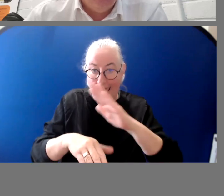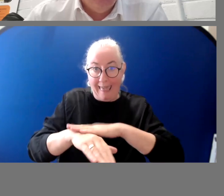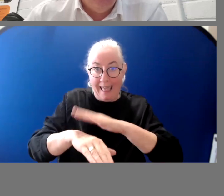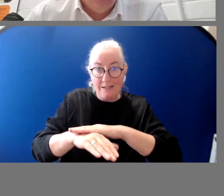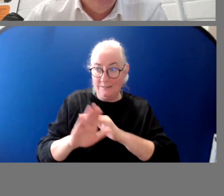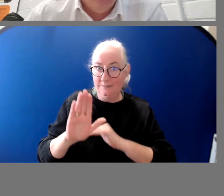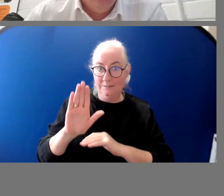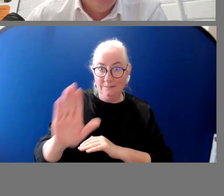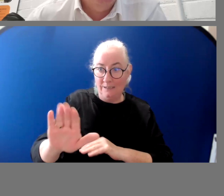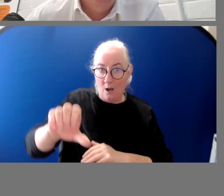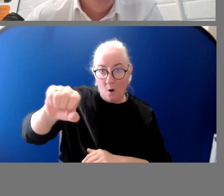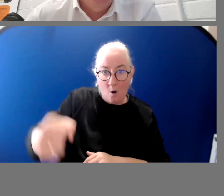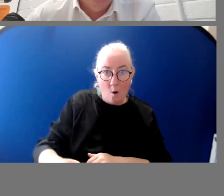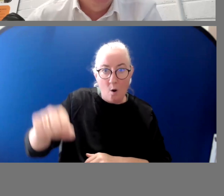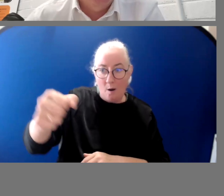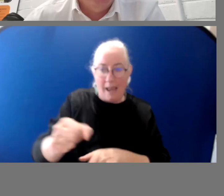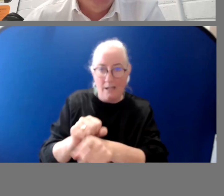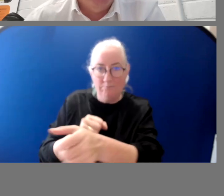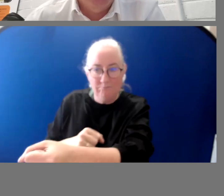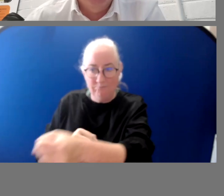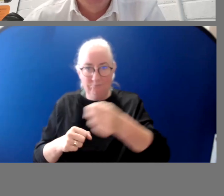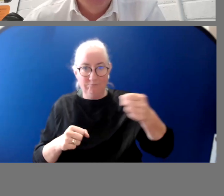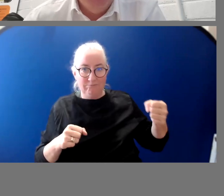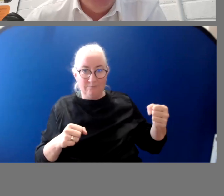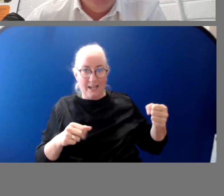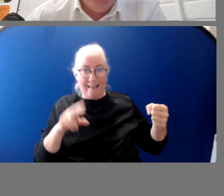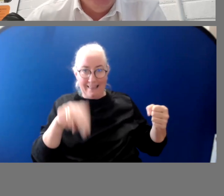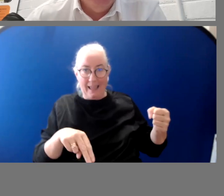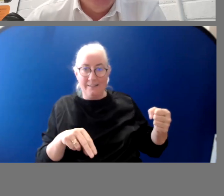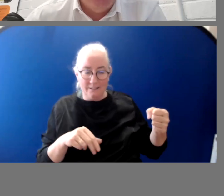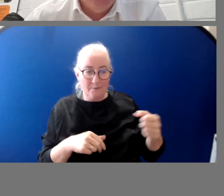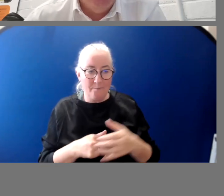door handle and open the door backwards in that in that example there okay and then there's examples